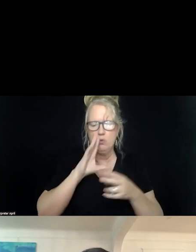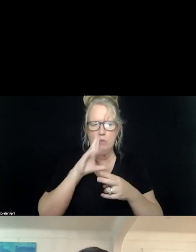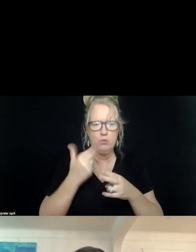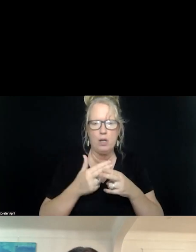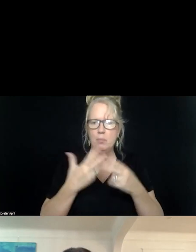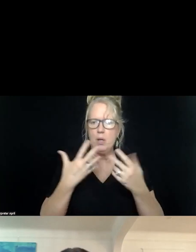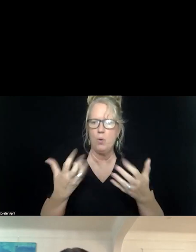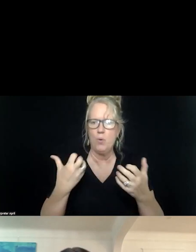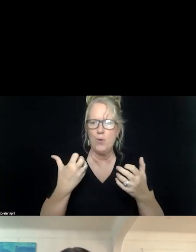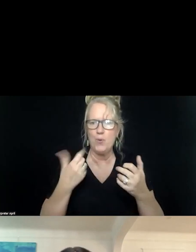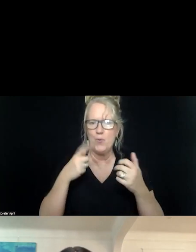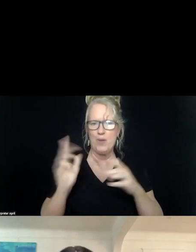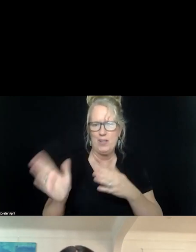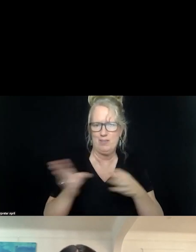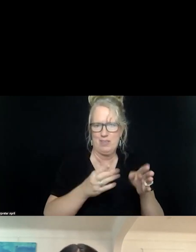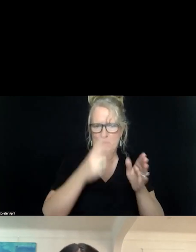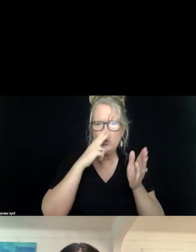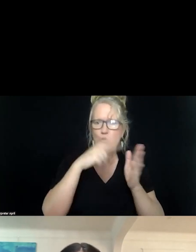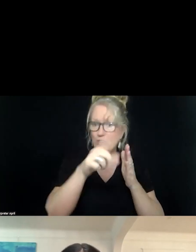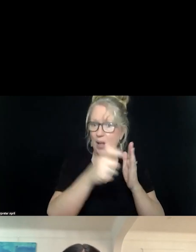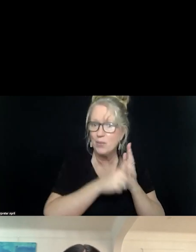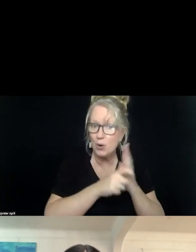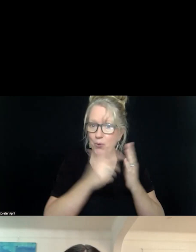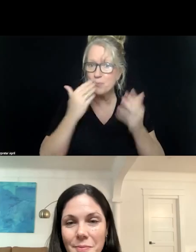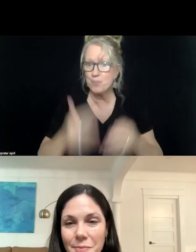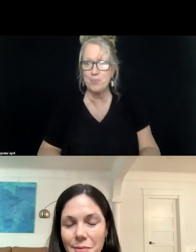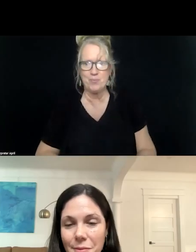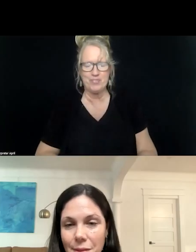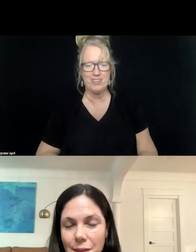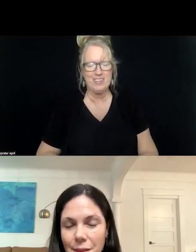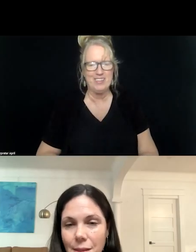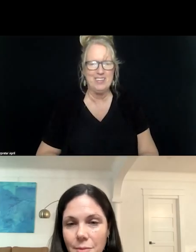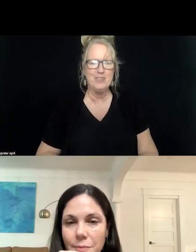DIRECT READERS TO CHECK OUT THE ARTICLE.